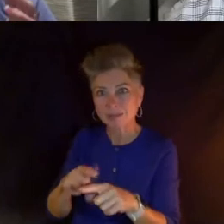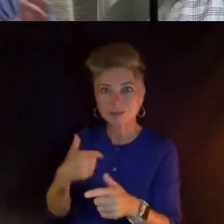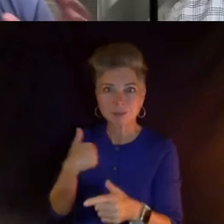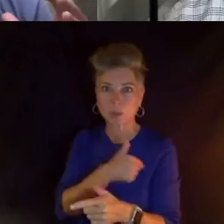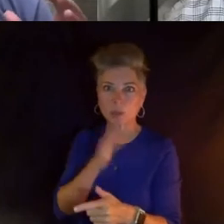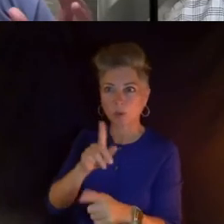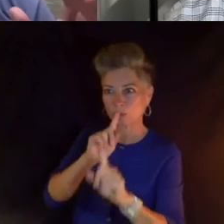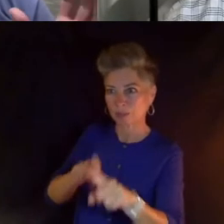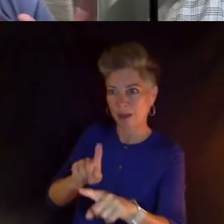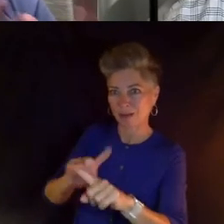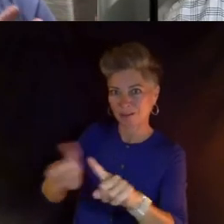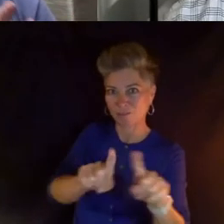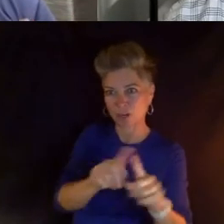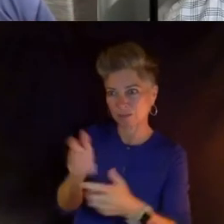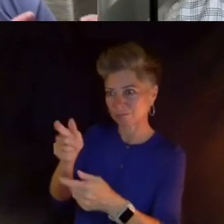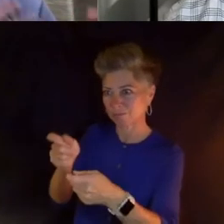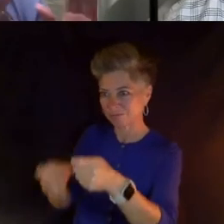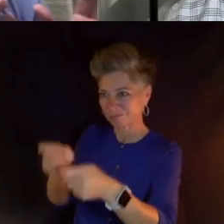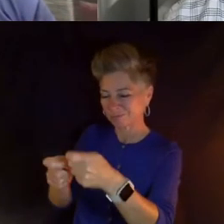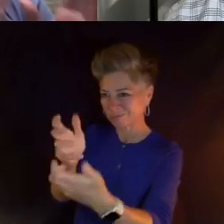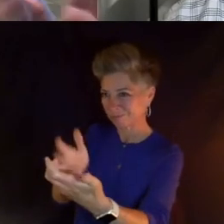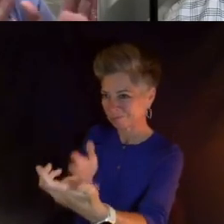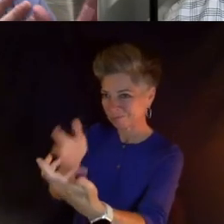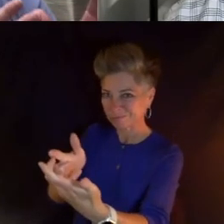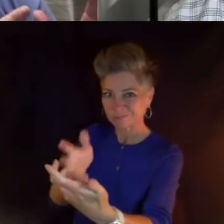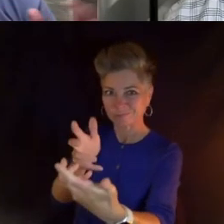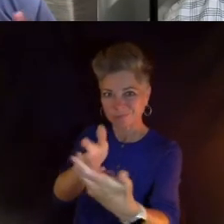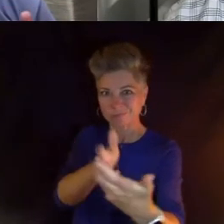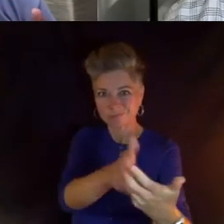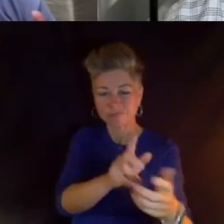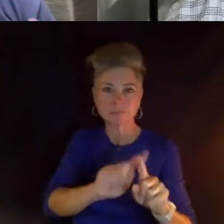while still kind of knowing what those, not kind of, but knowing what those effects might be.